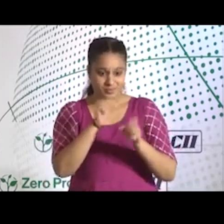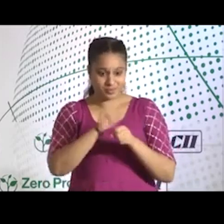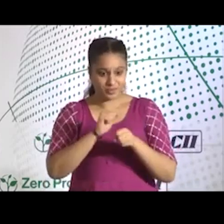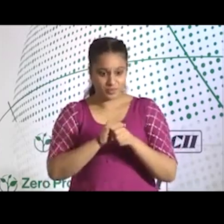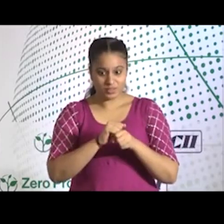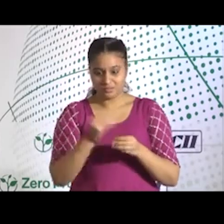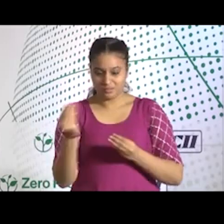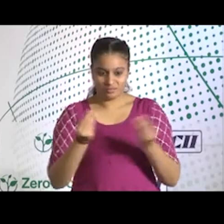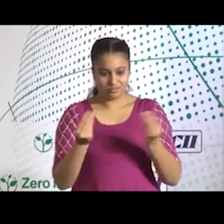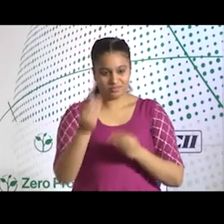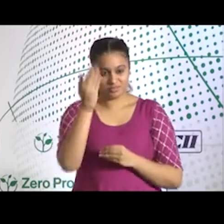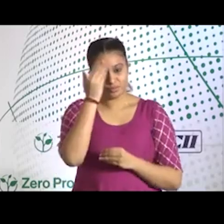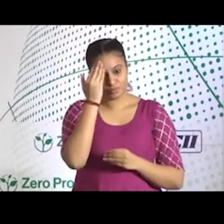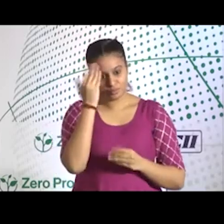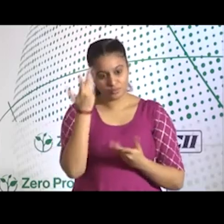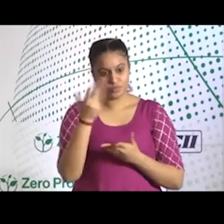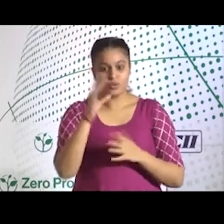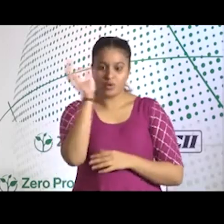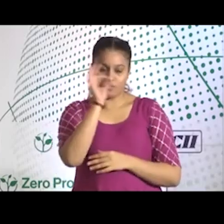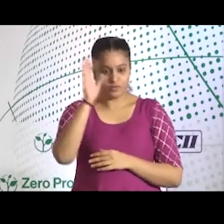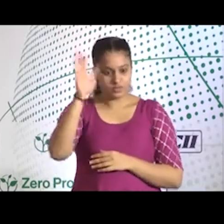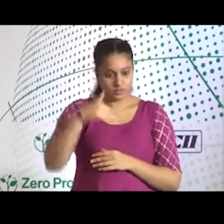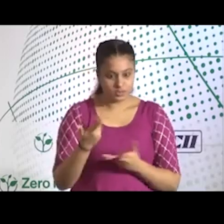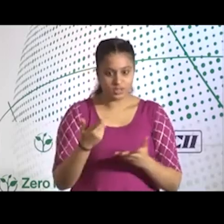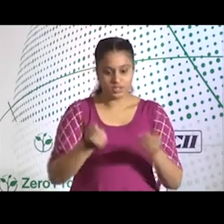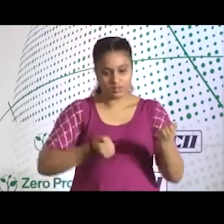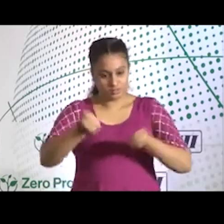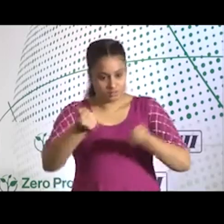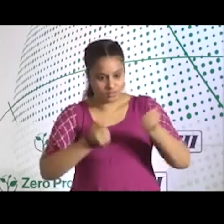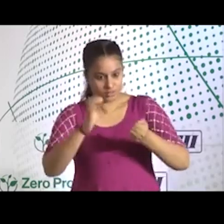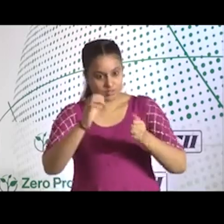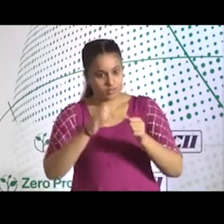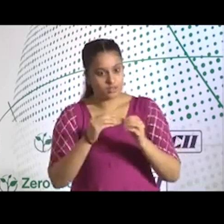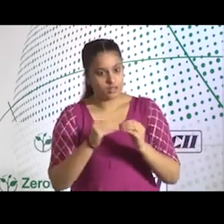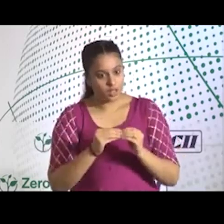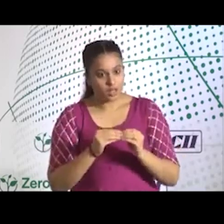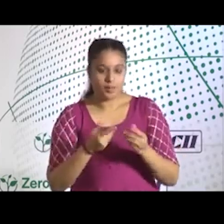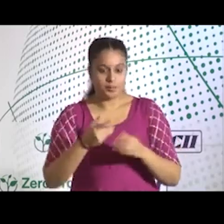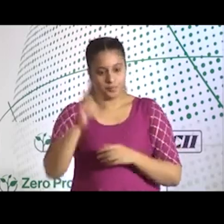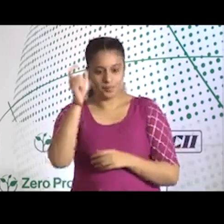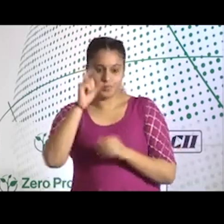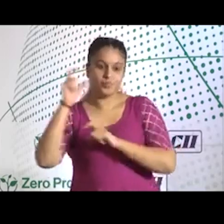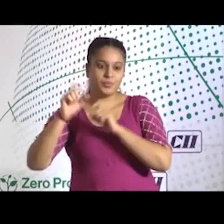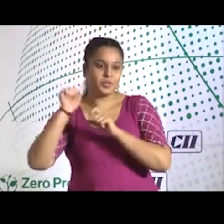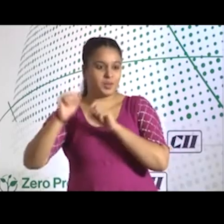the employee comes to the office in a cab because company is providing that transportation.